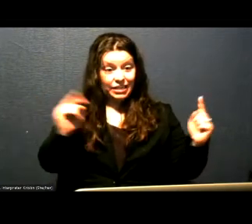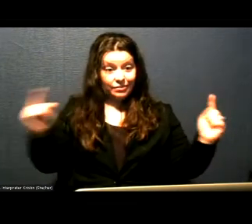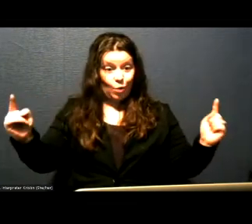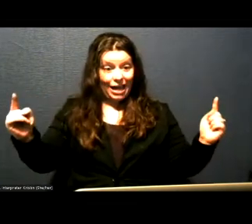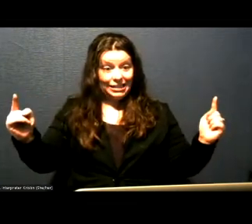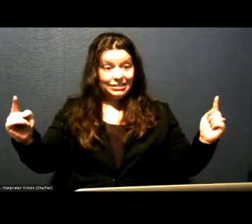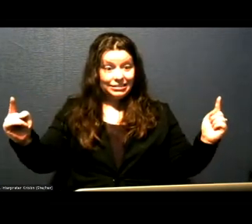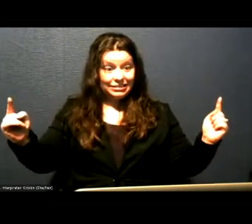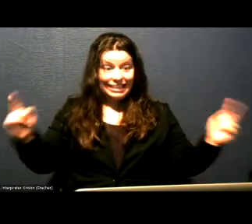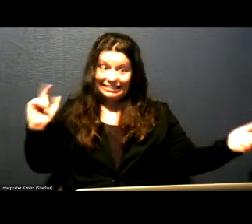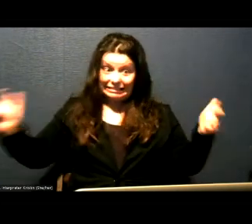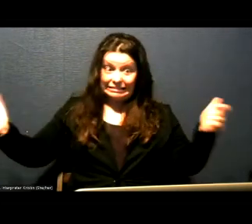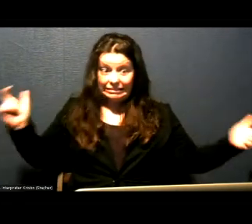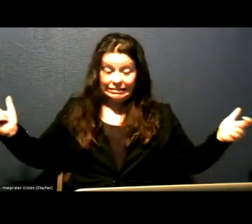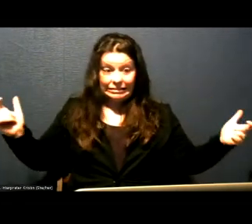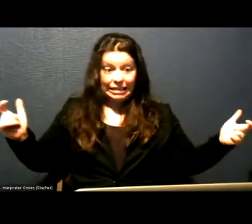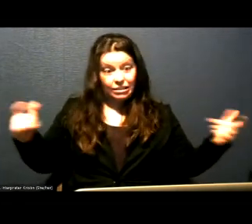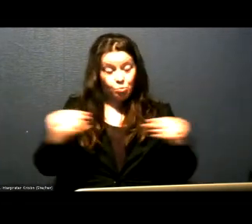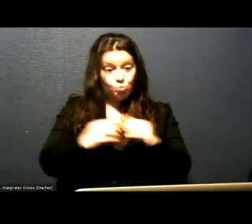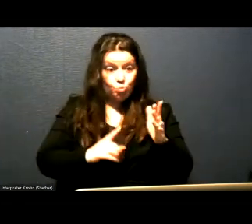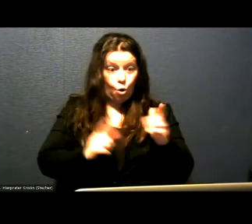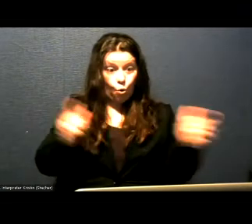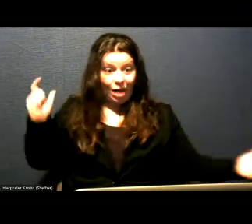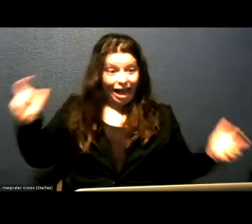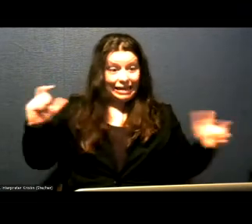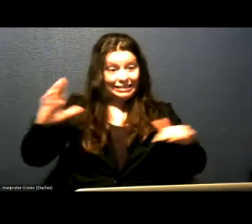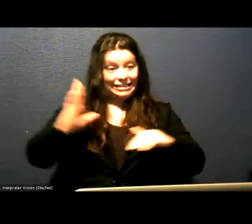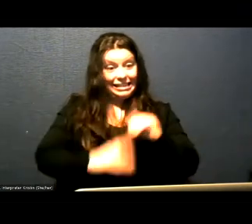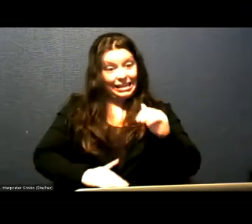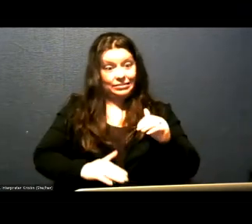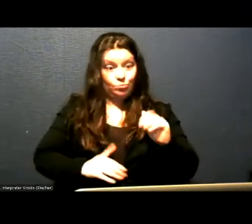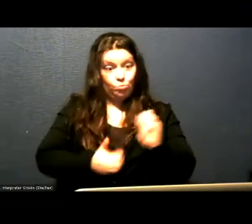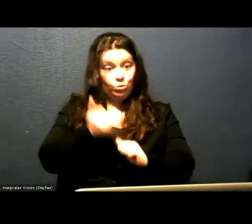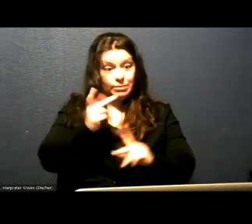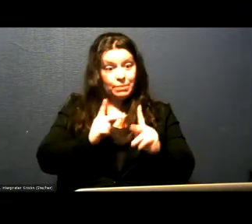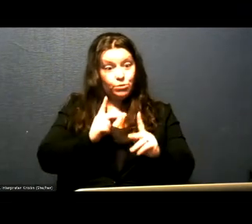which is wider than I am tall, so that's a pretty, pretty wide wingspan. And they stand at about